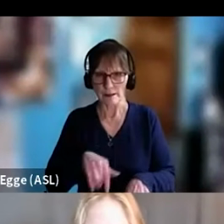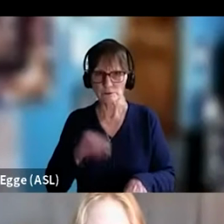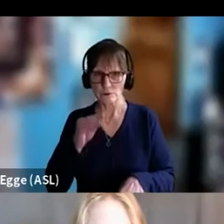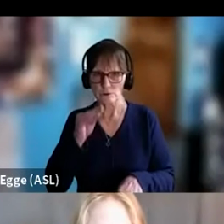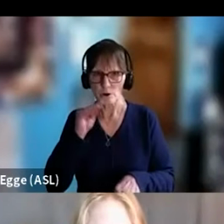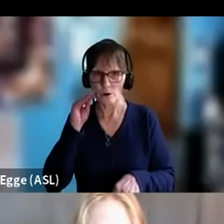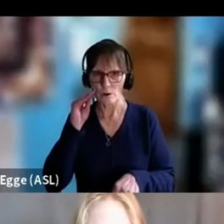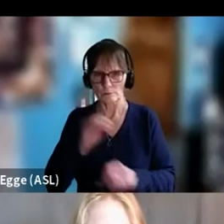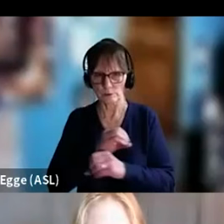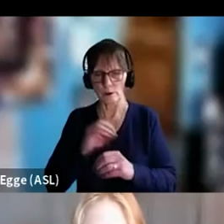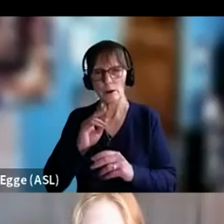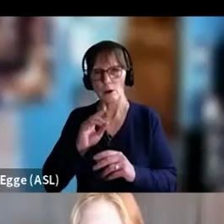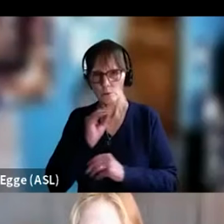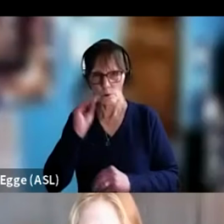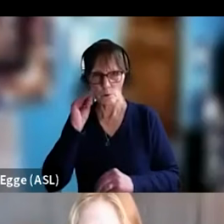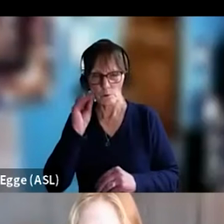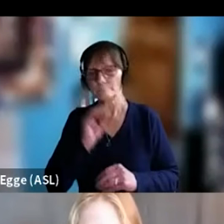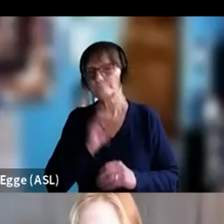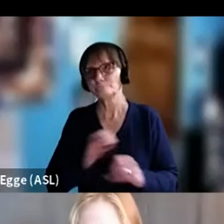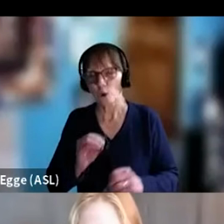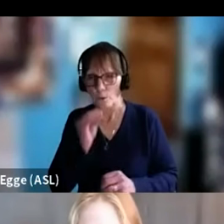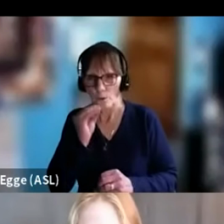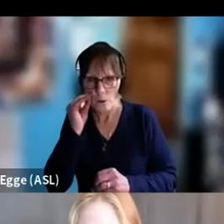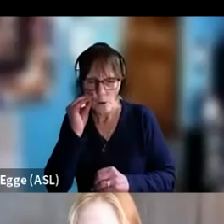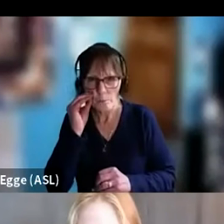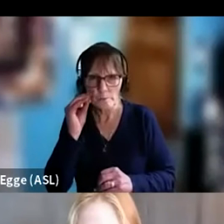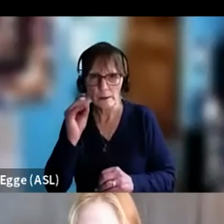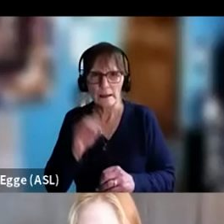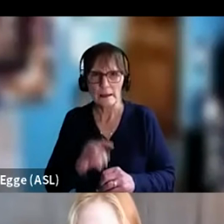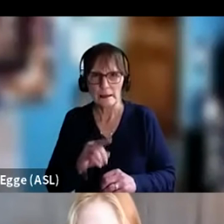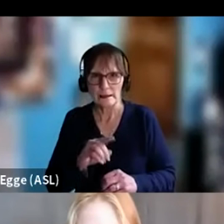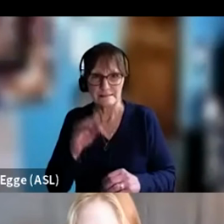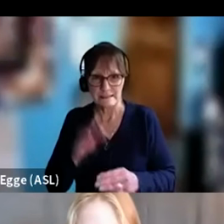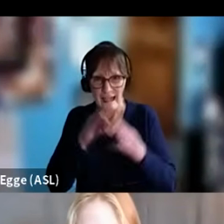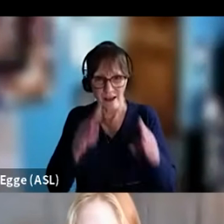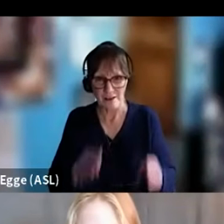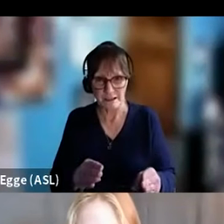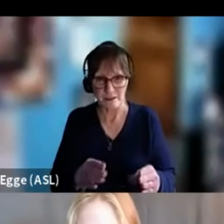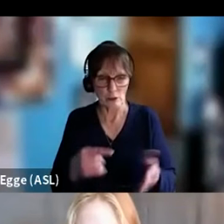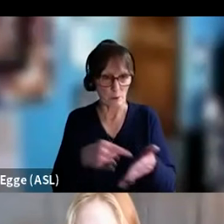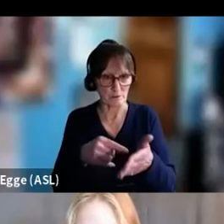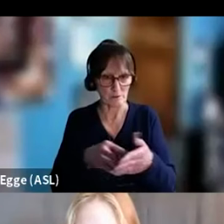And we hear a lot about nimbyism or pushback against affordable housing projects,